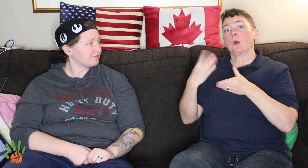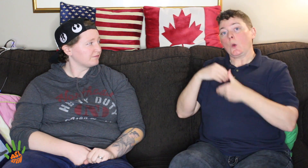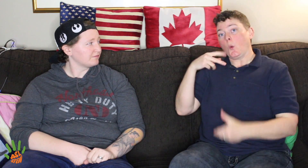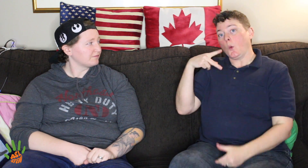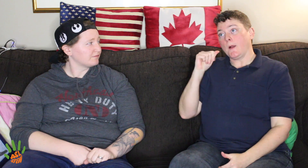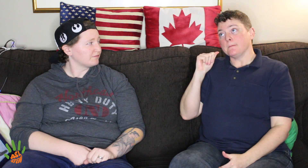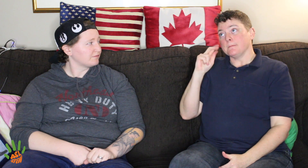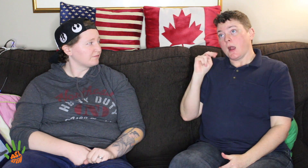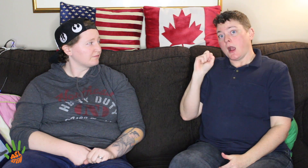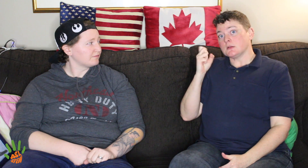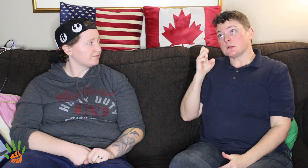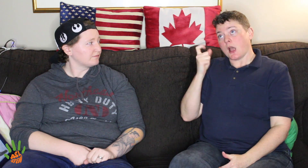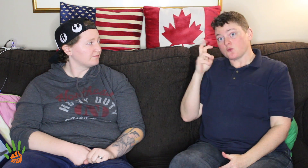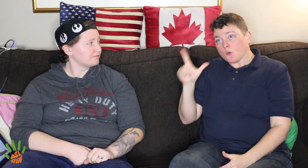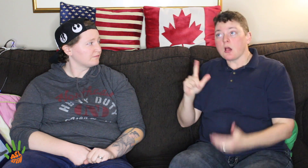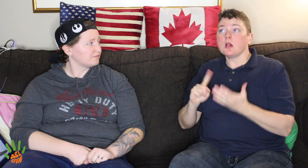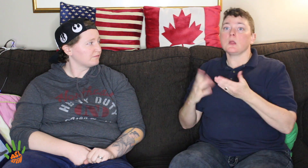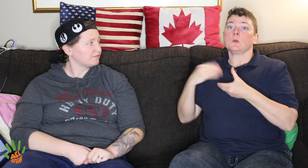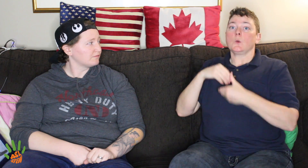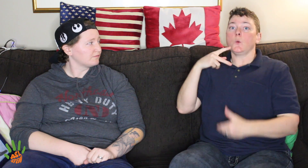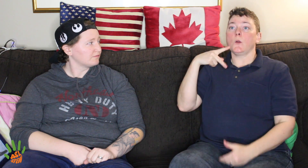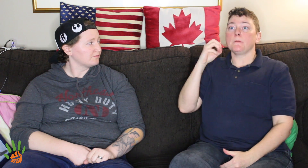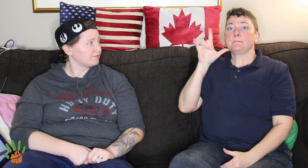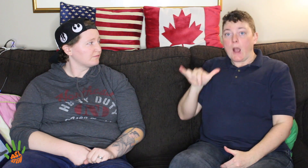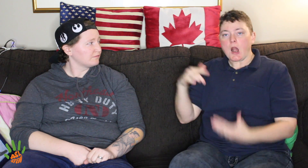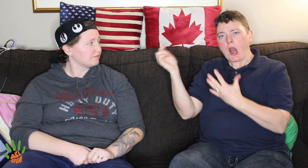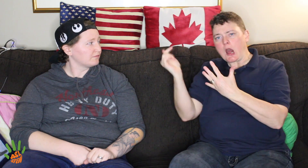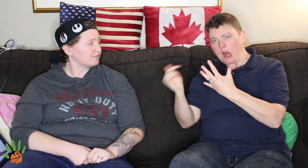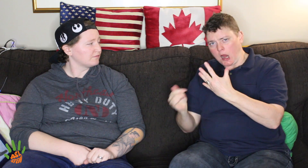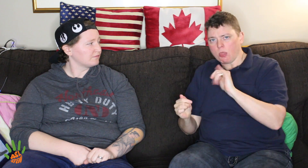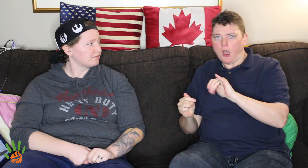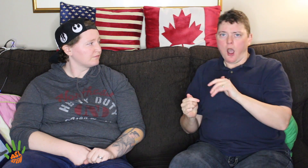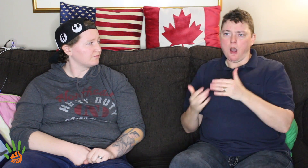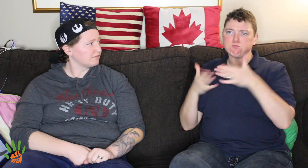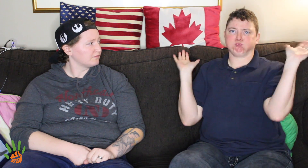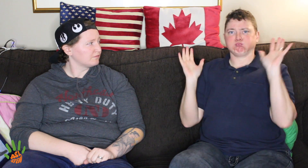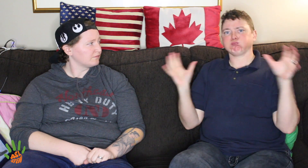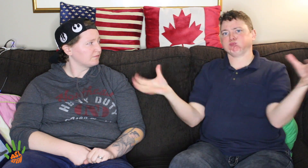All of that was included. Also, pansexual, poly, pretty much everything.